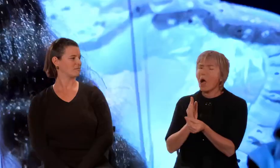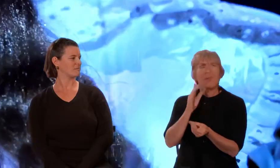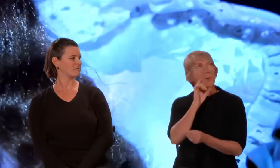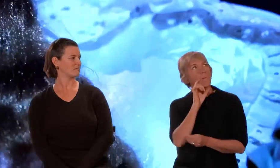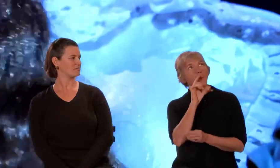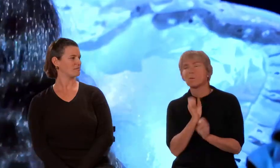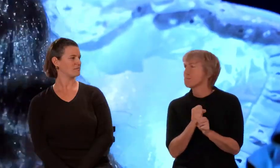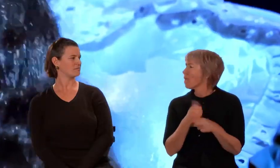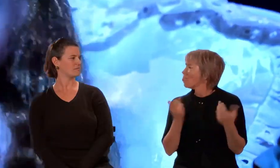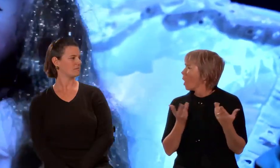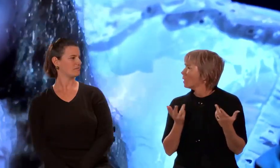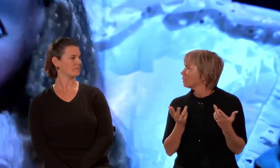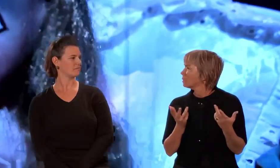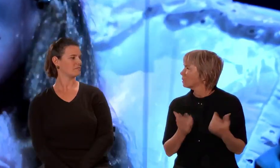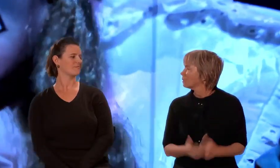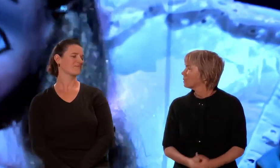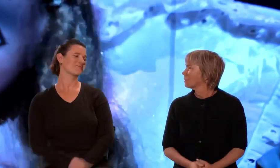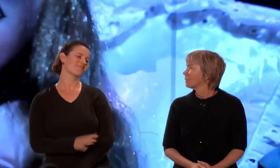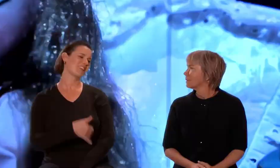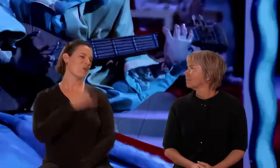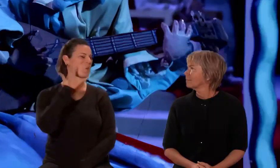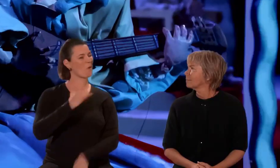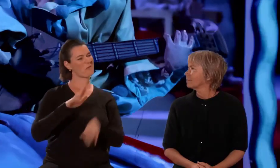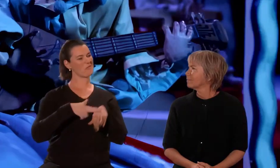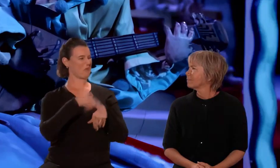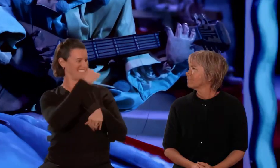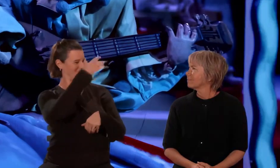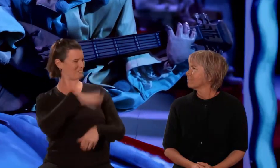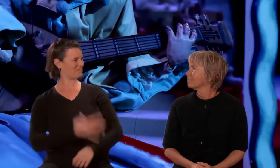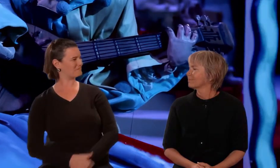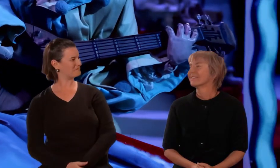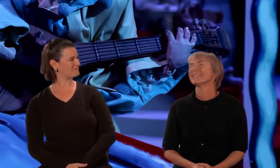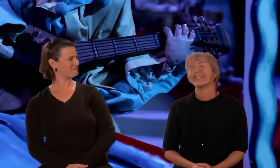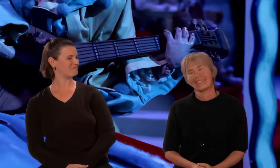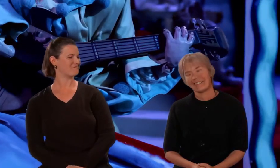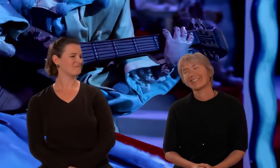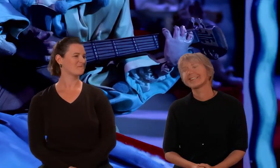[Lenore] Oh, it's made of gold, of course, silly. [jester] (chuckling) Oh, yes, I should have known.